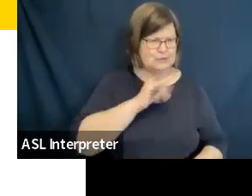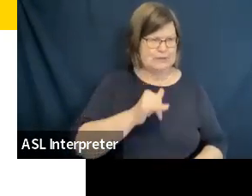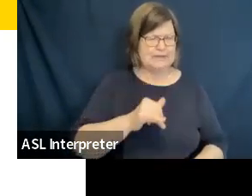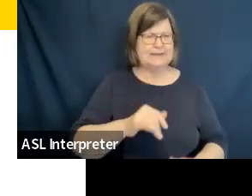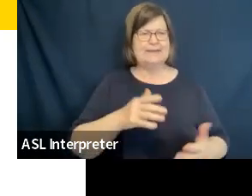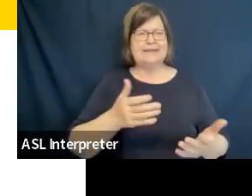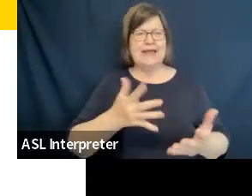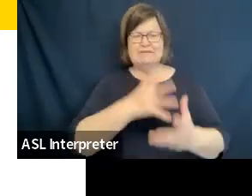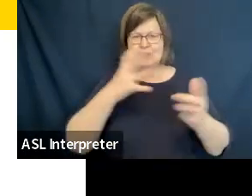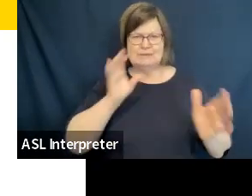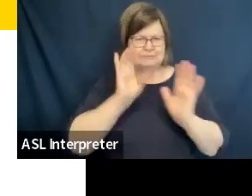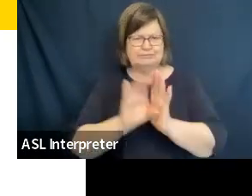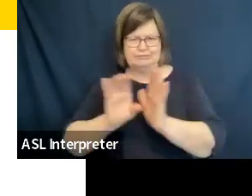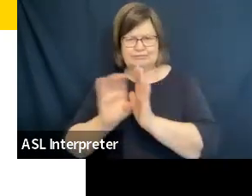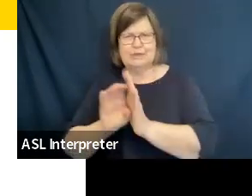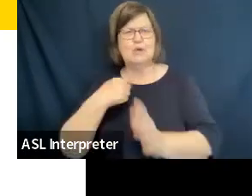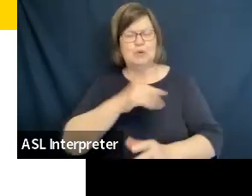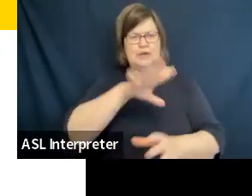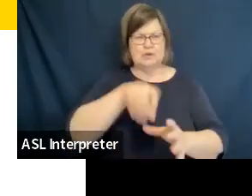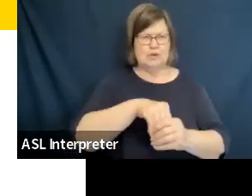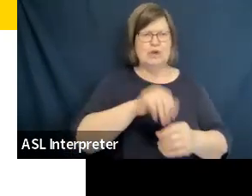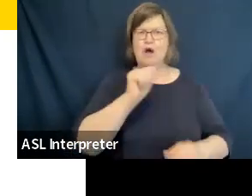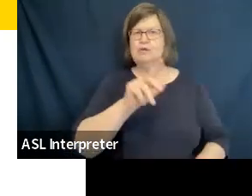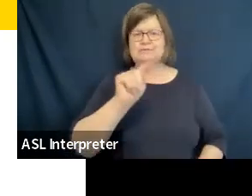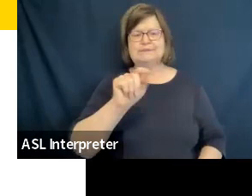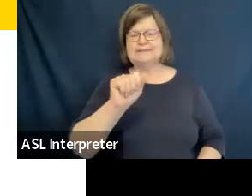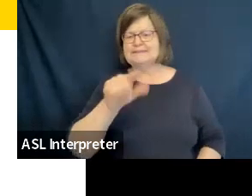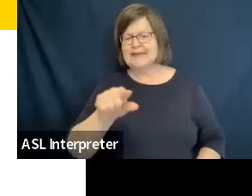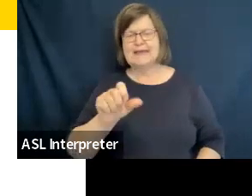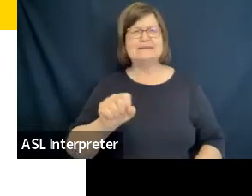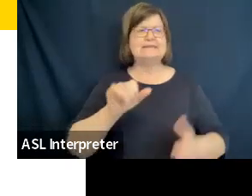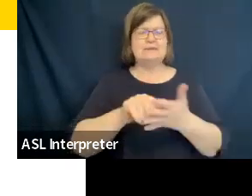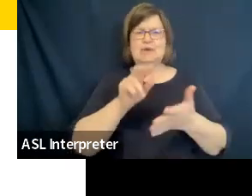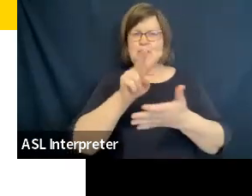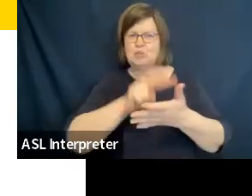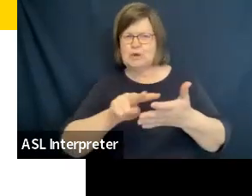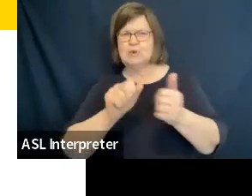or something like that, that we're including alt tags, that they are readable with a screen reader,